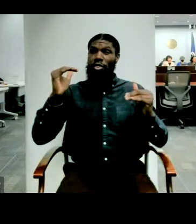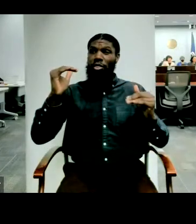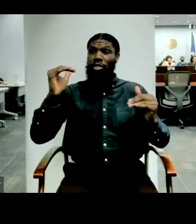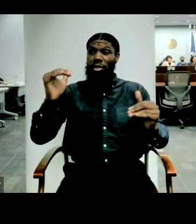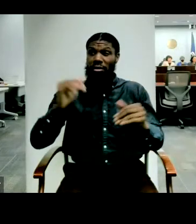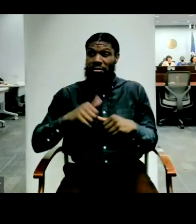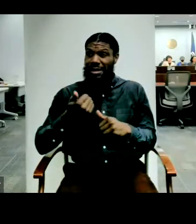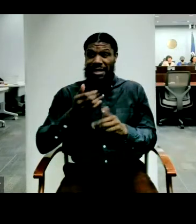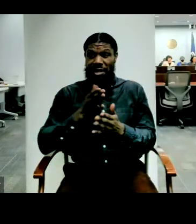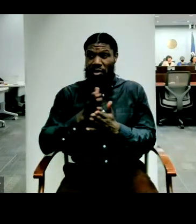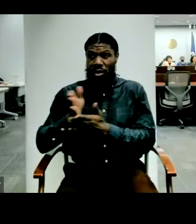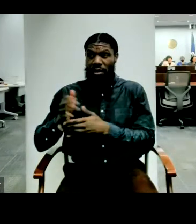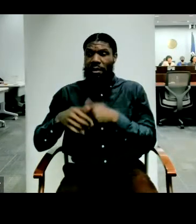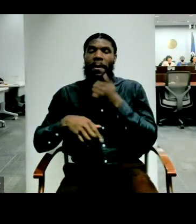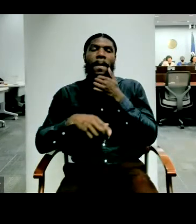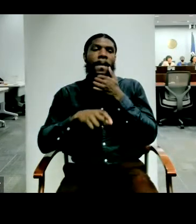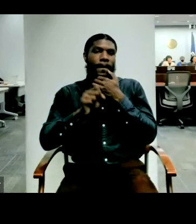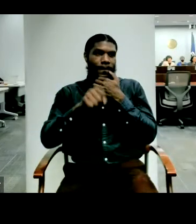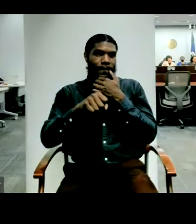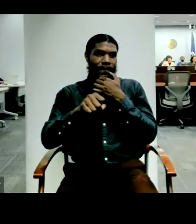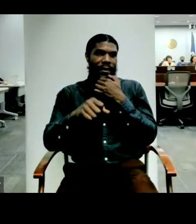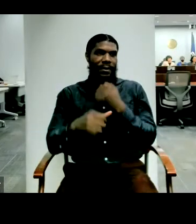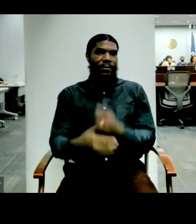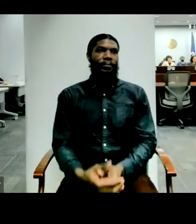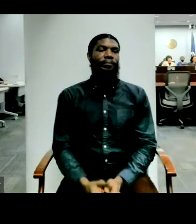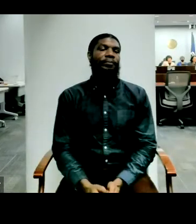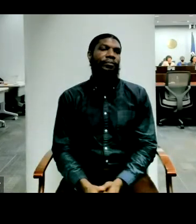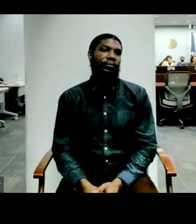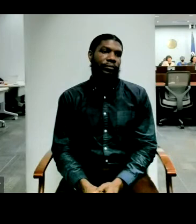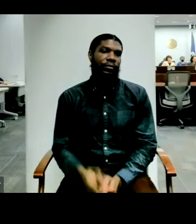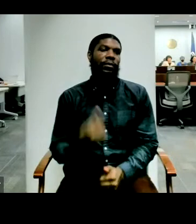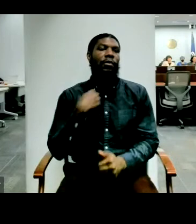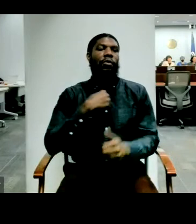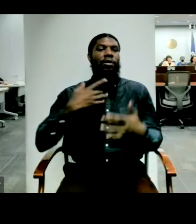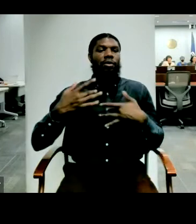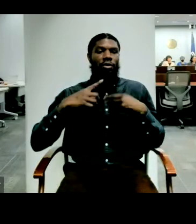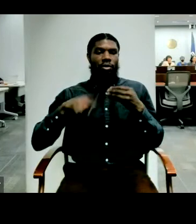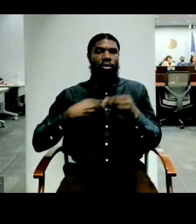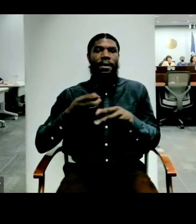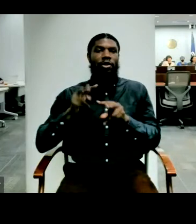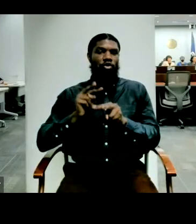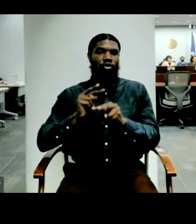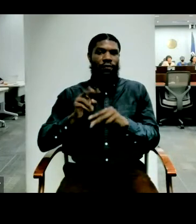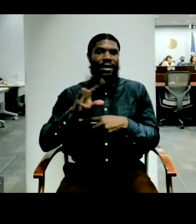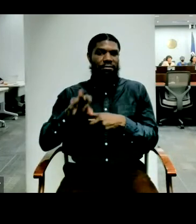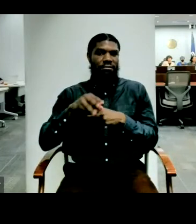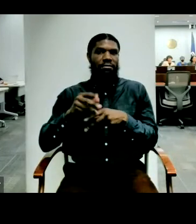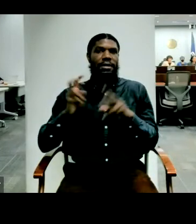We're really worried about this surveillance issue in when particular in terms of